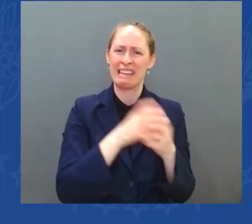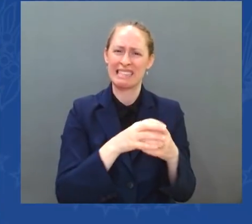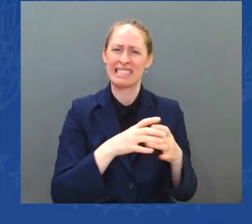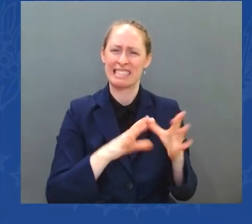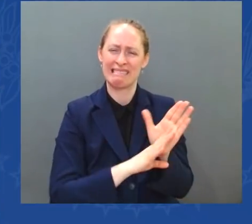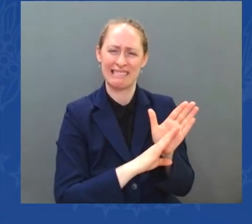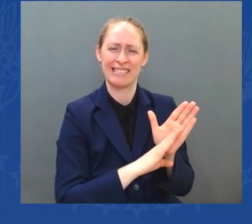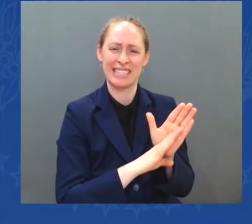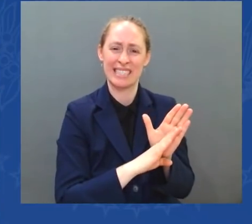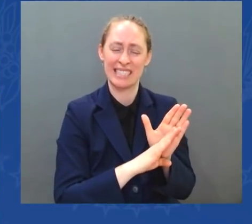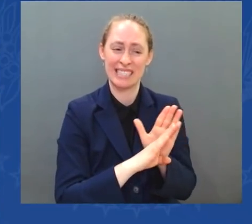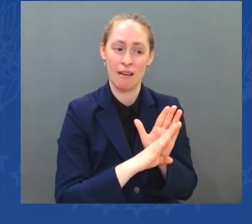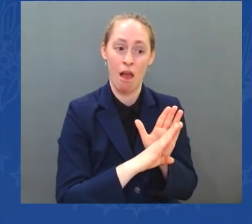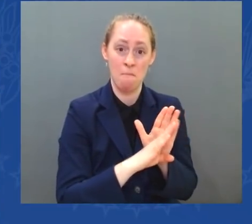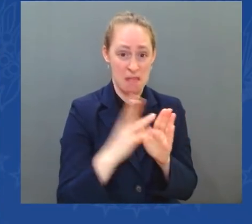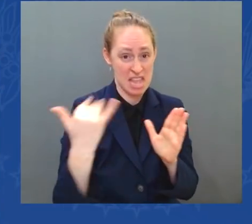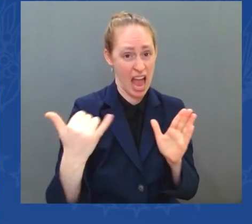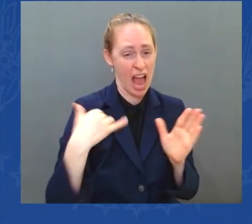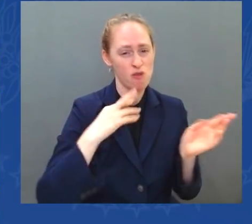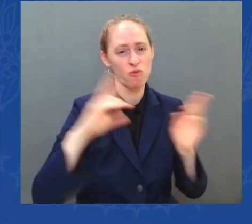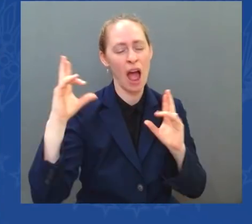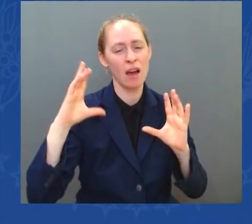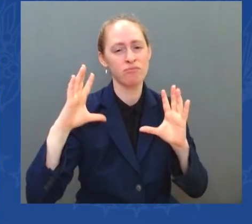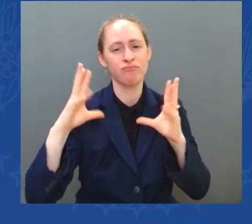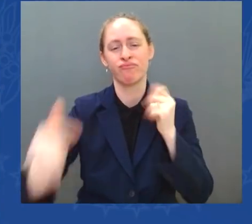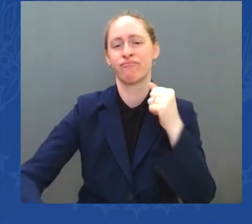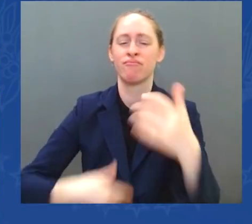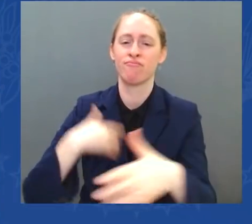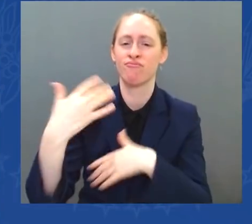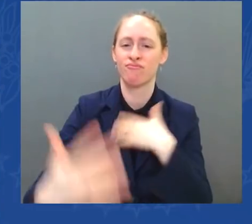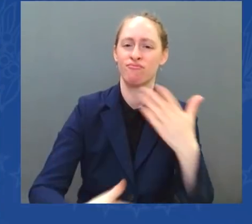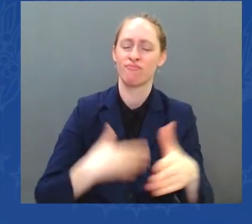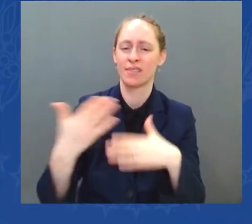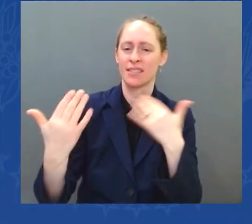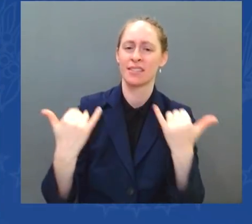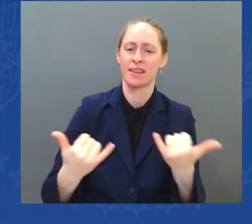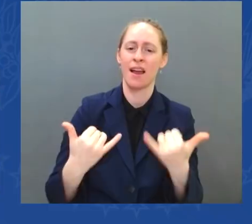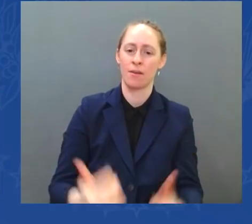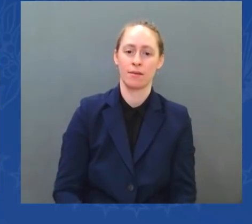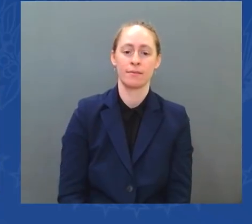where when the price of gasoline went up at the pump, it was a conversation at the kitchen table with my dad.